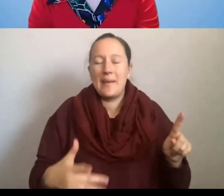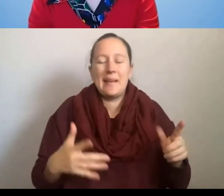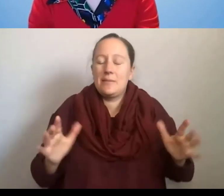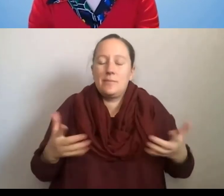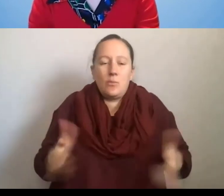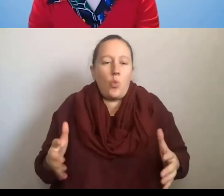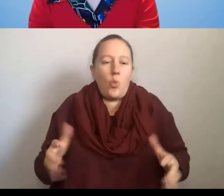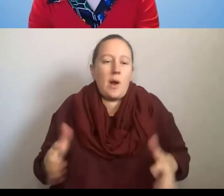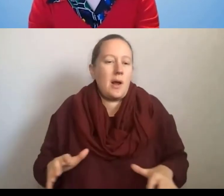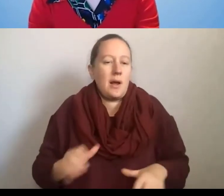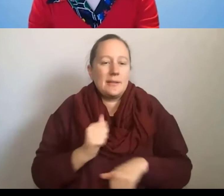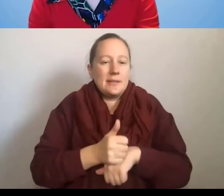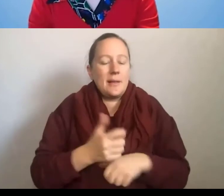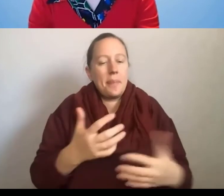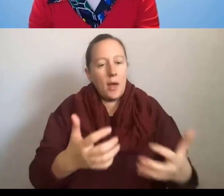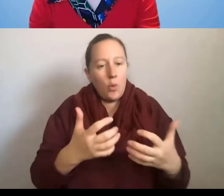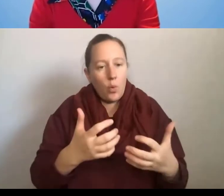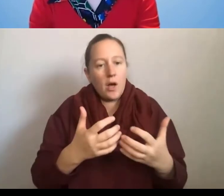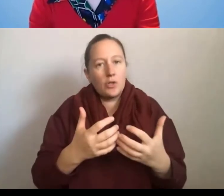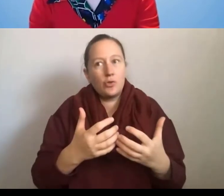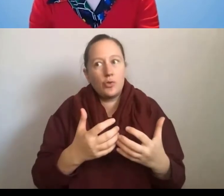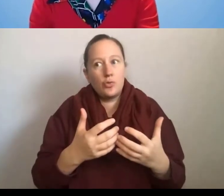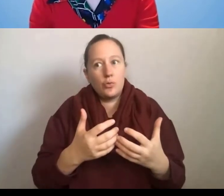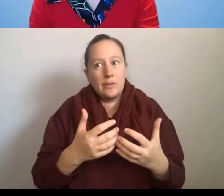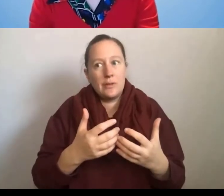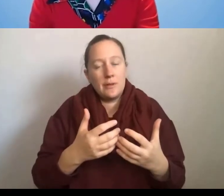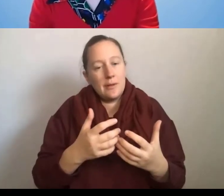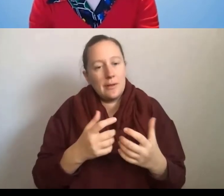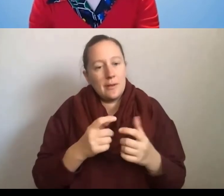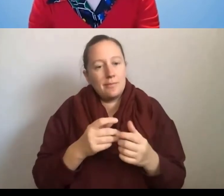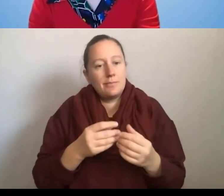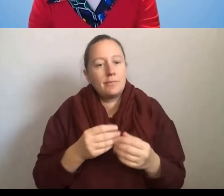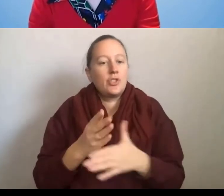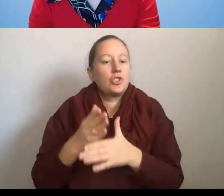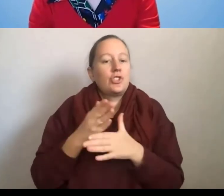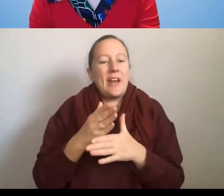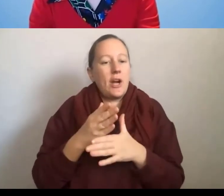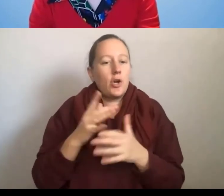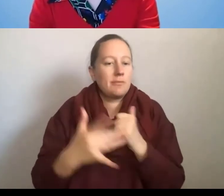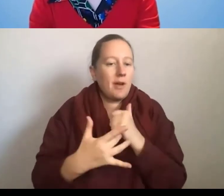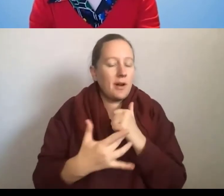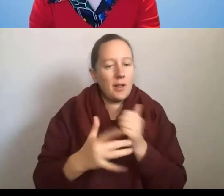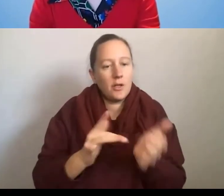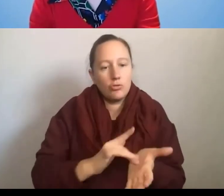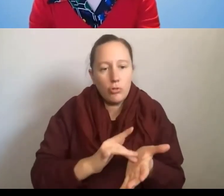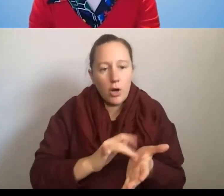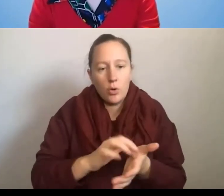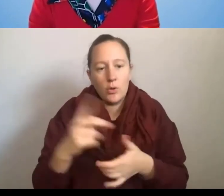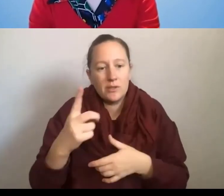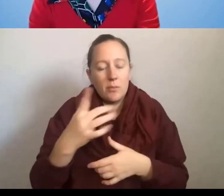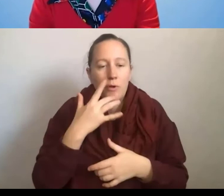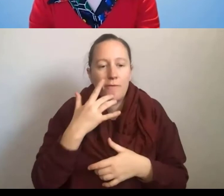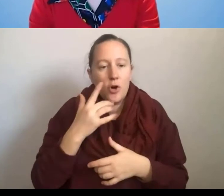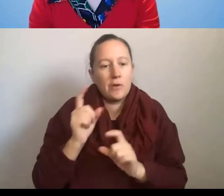We just want the technology to be out there like a drug or device to be developing," so they prefer licensing. And it also depends on the technology